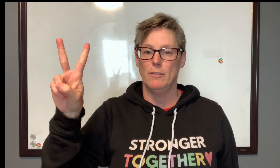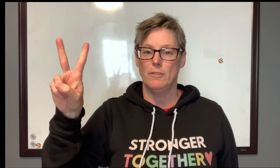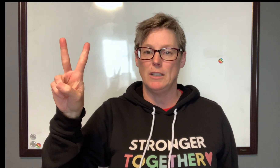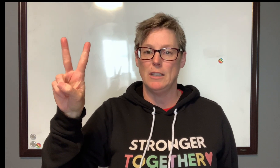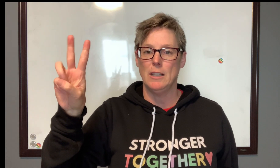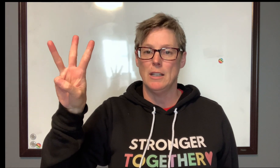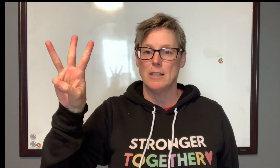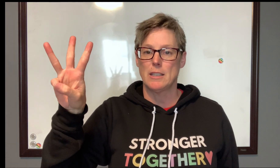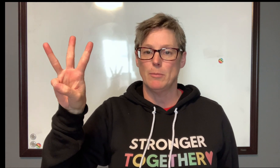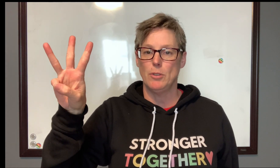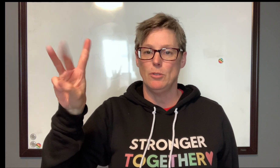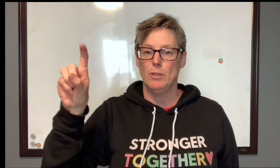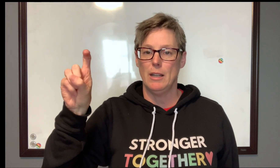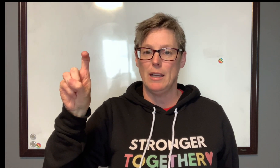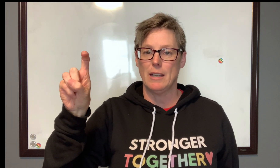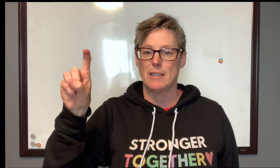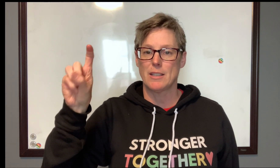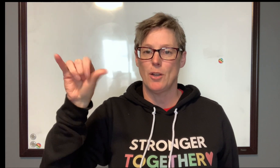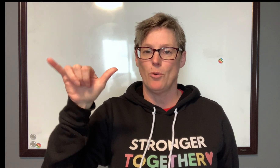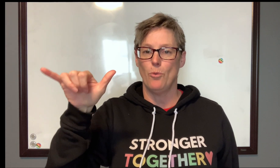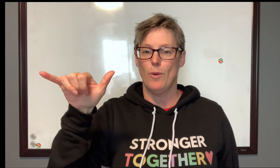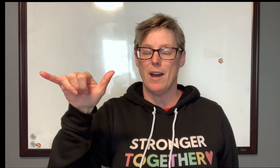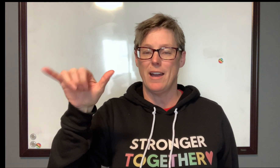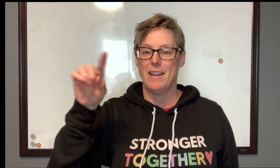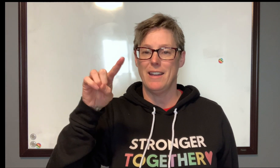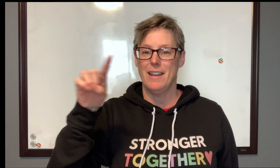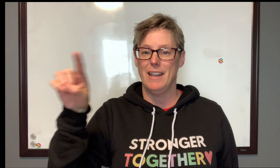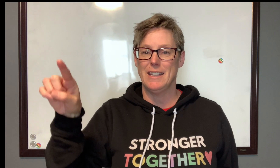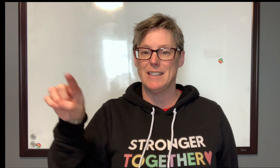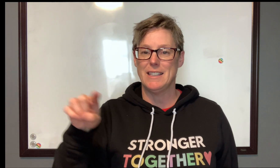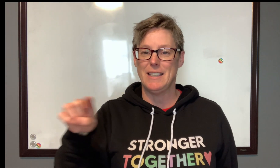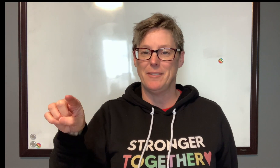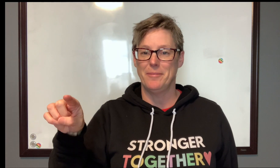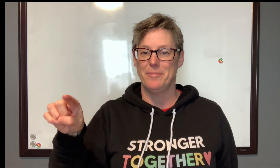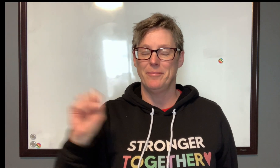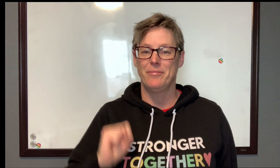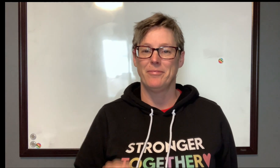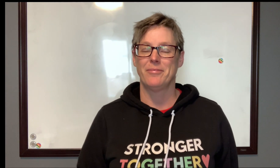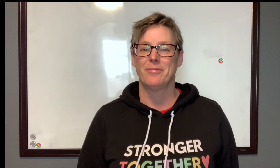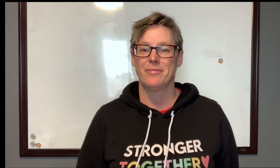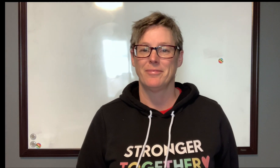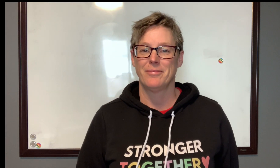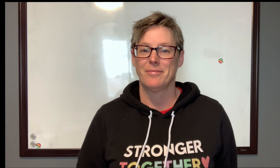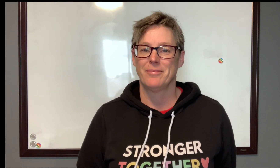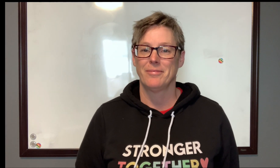v w x y and c